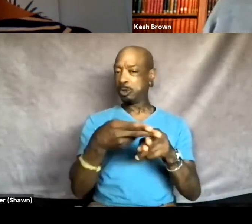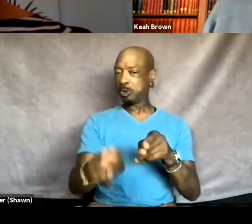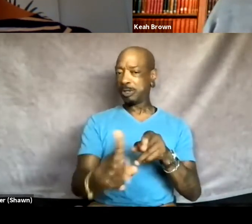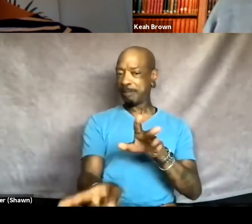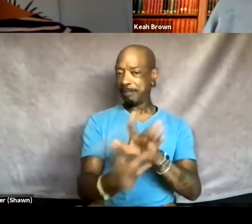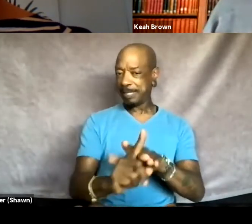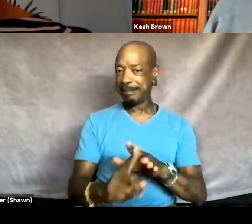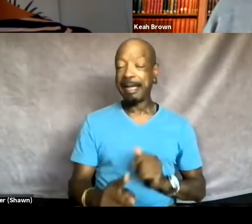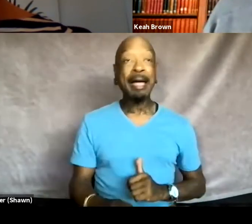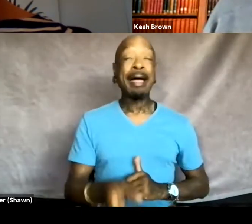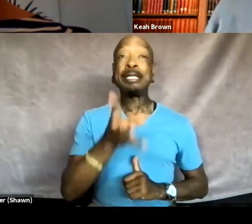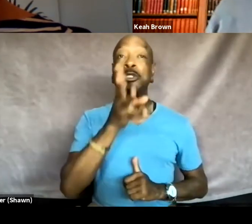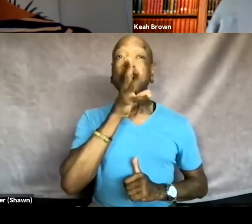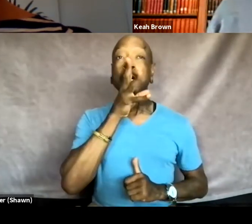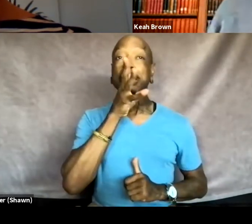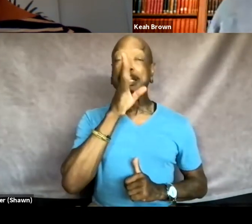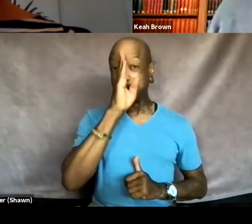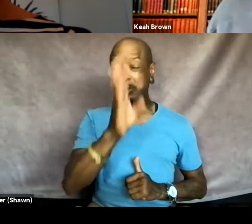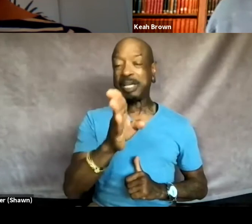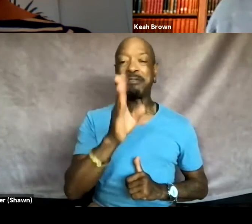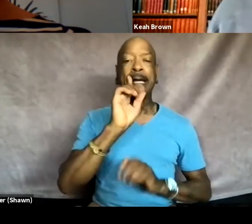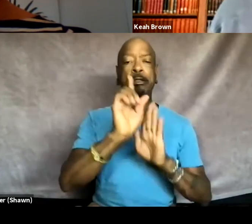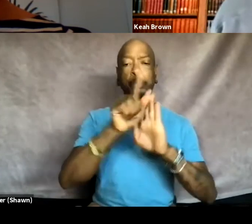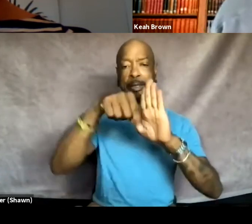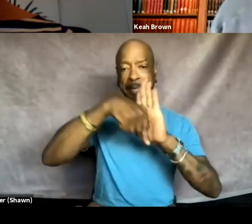straight for like 30 minutes a little tougher because there's no.